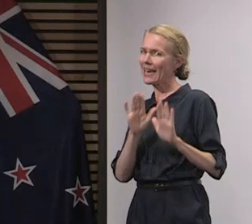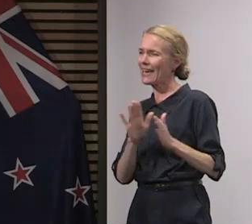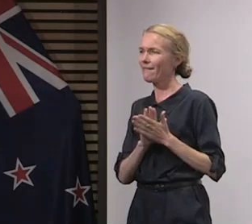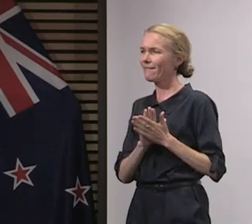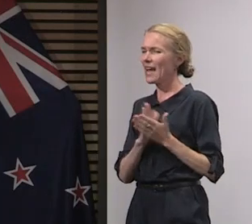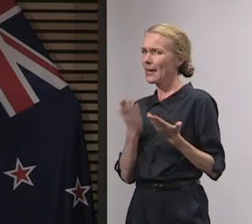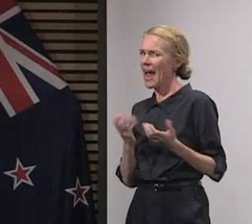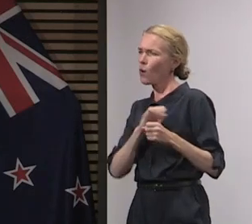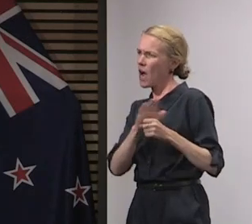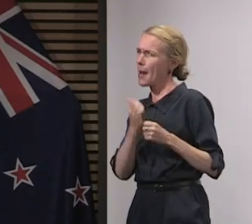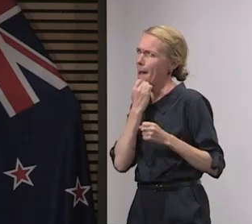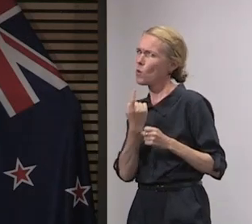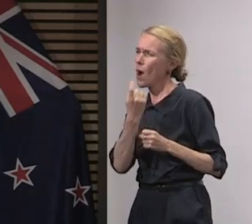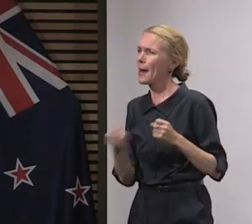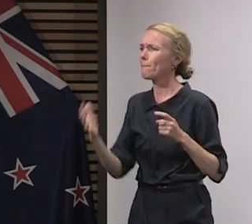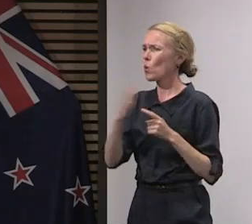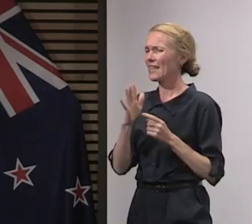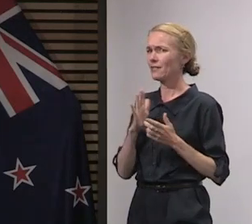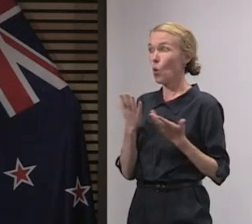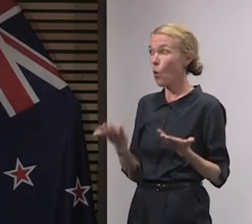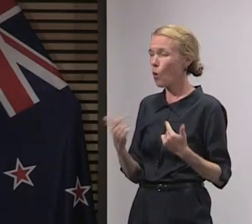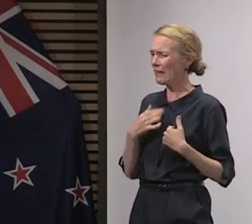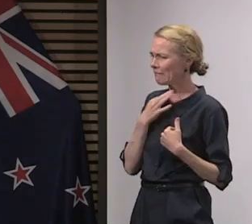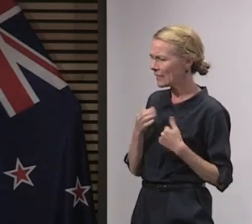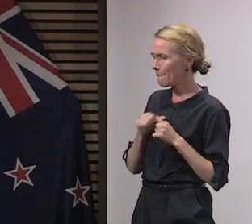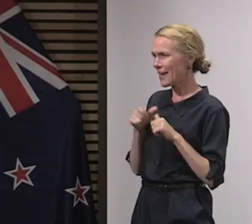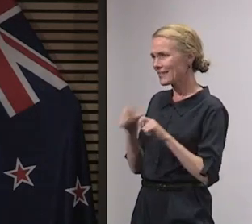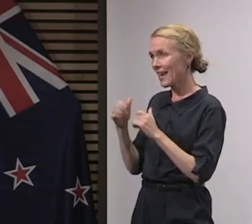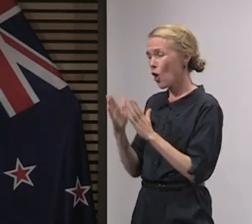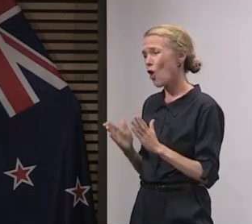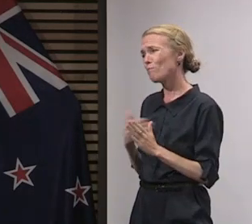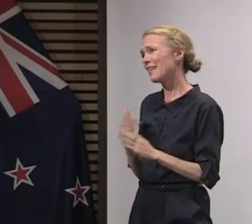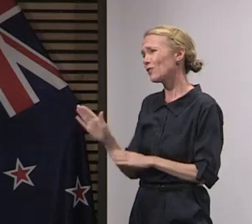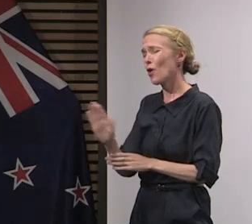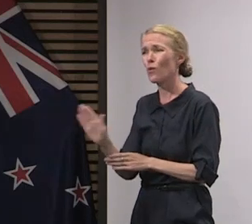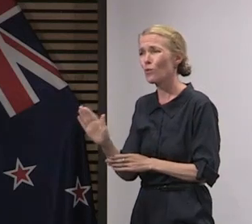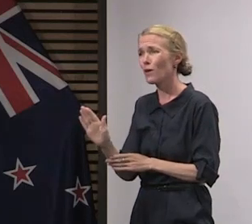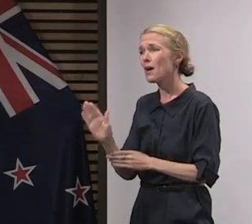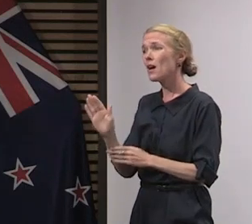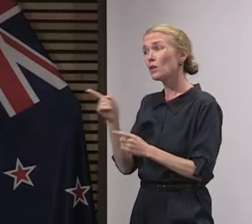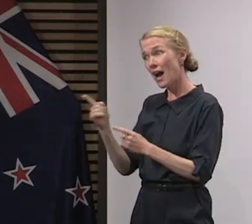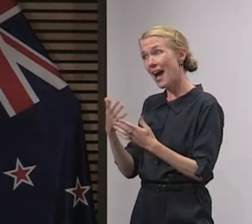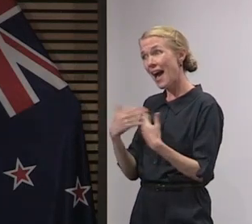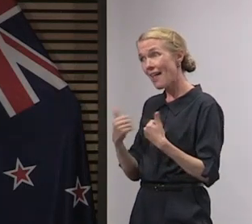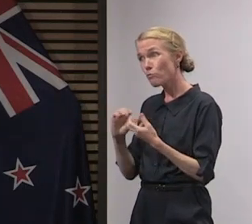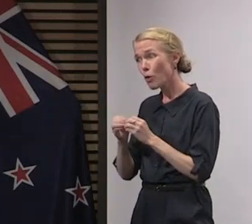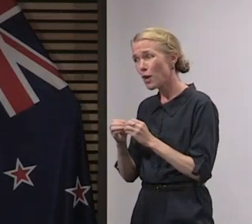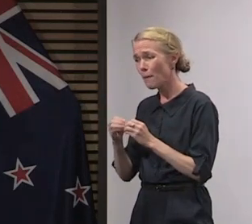for other conditions not COVID-19 related who may be delaying seeking treatment because they may be worried